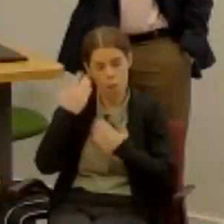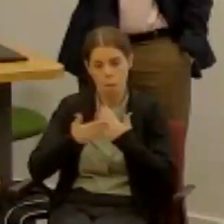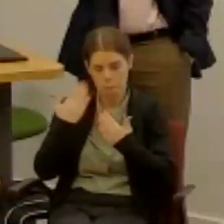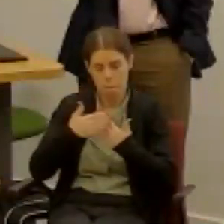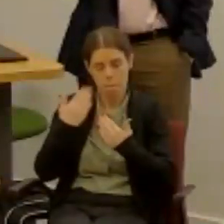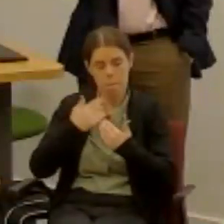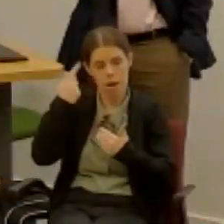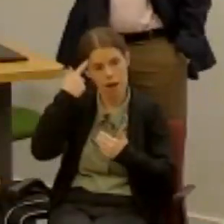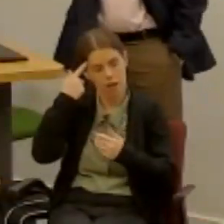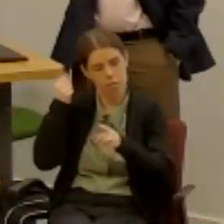other positions as well.